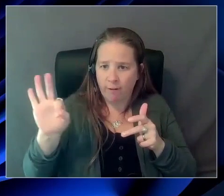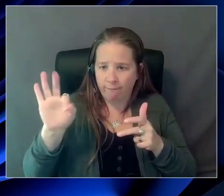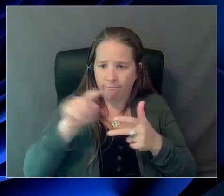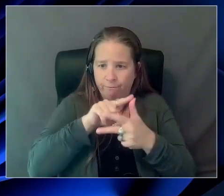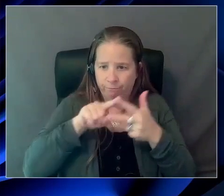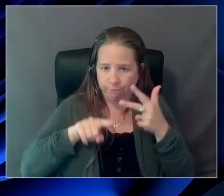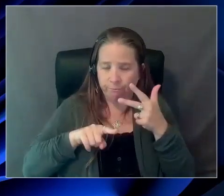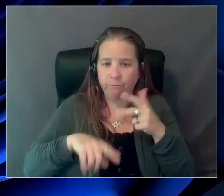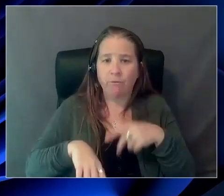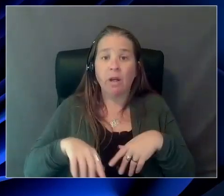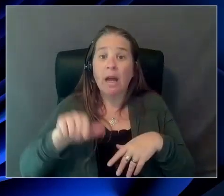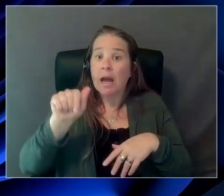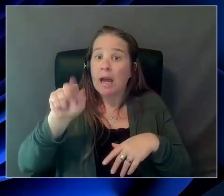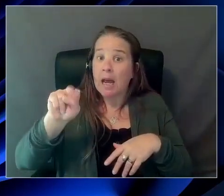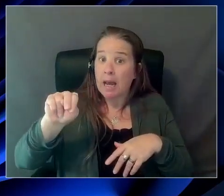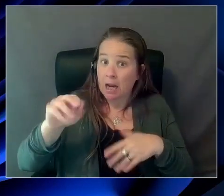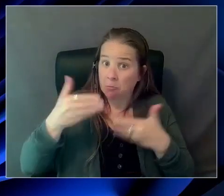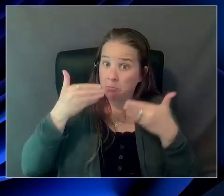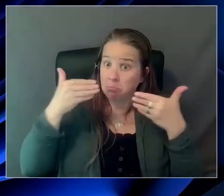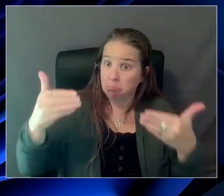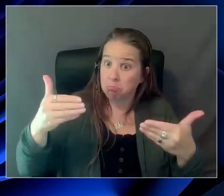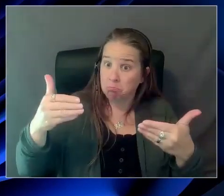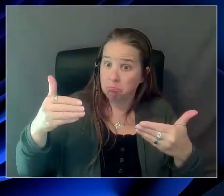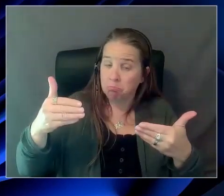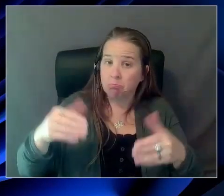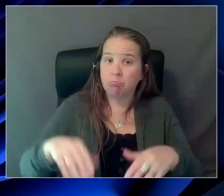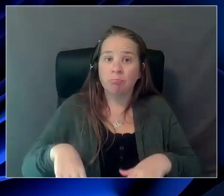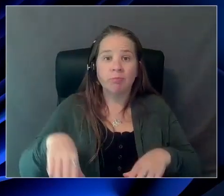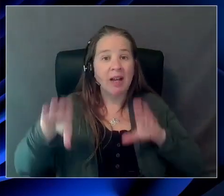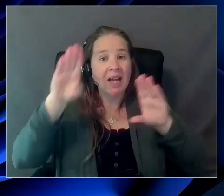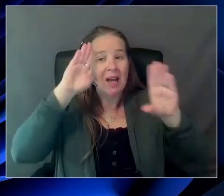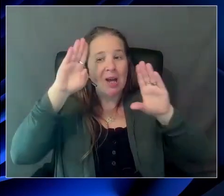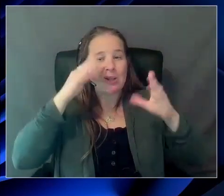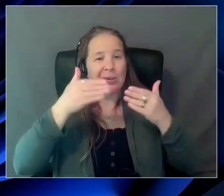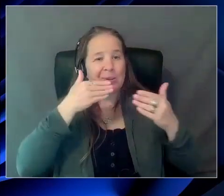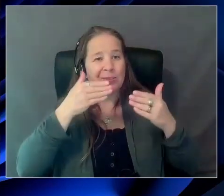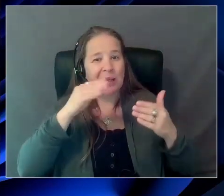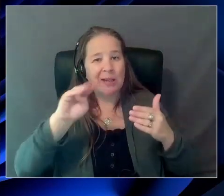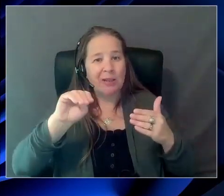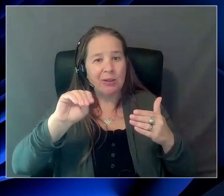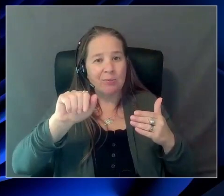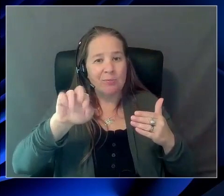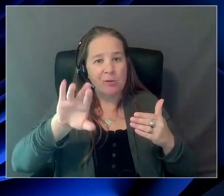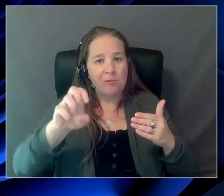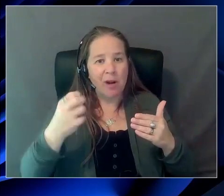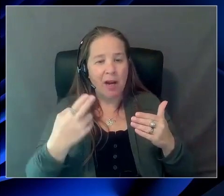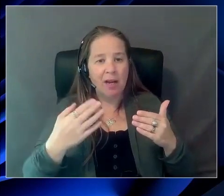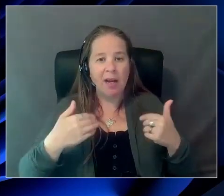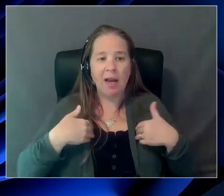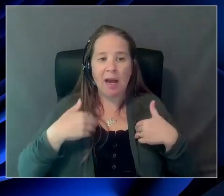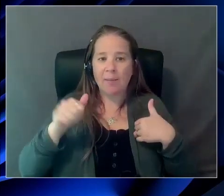Ann would you like to start with introductions? Thank you Mariah. Hello everybody, my name is Ann Taylor.